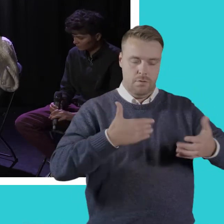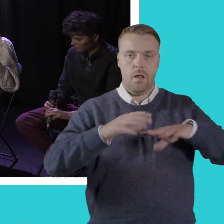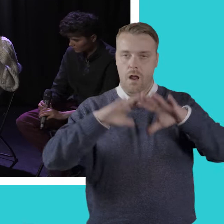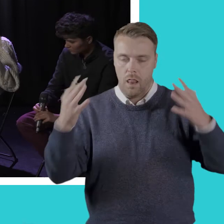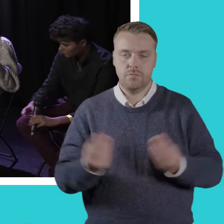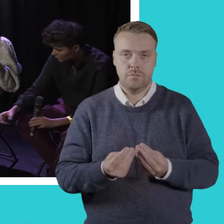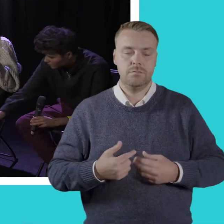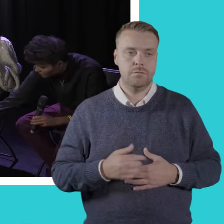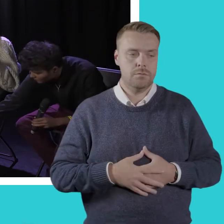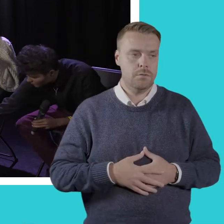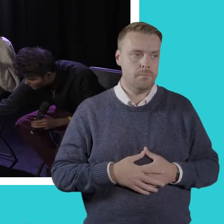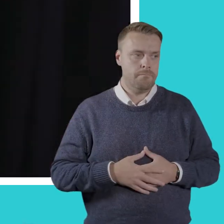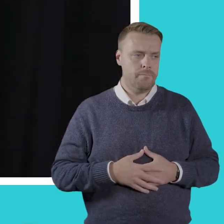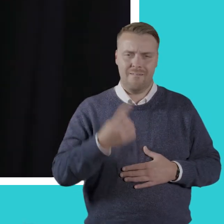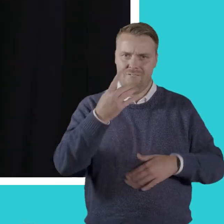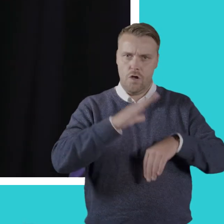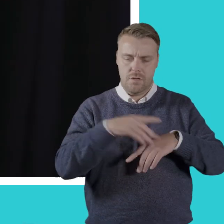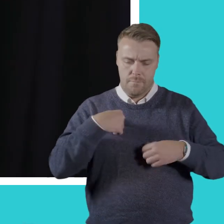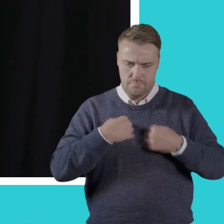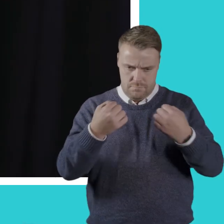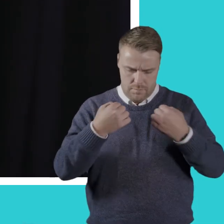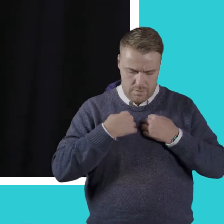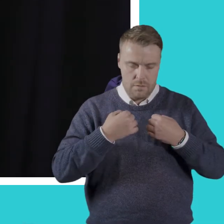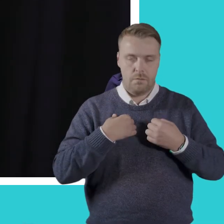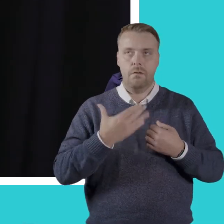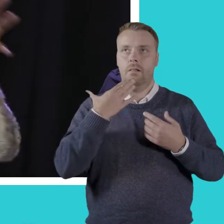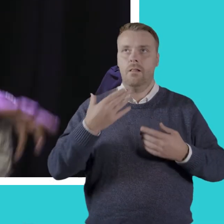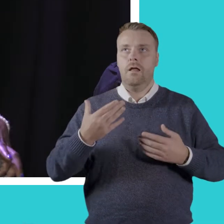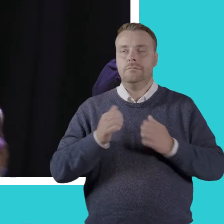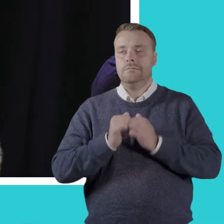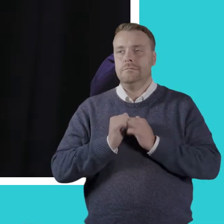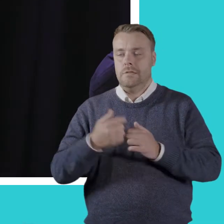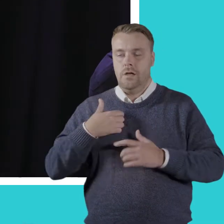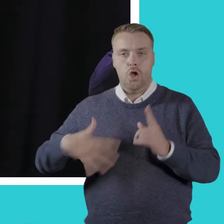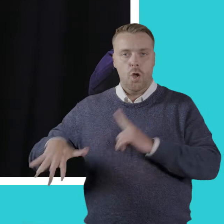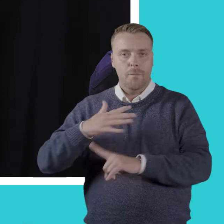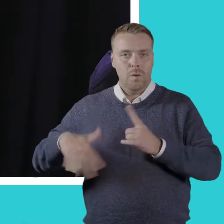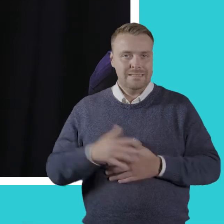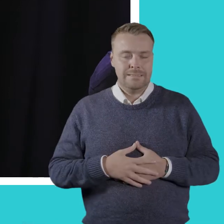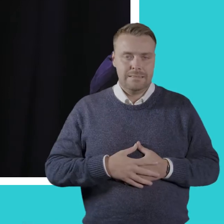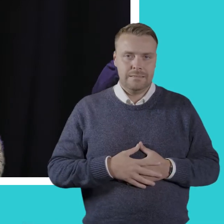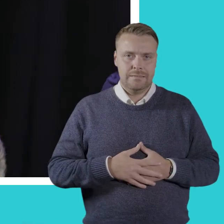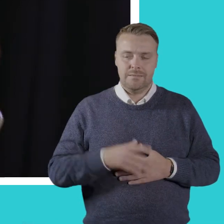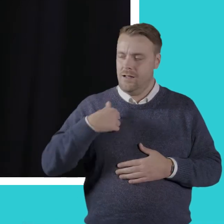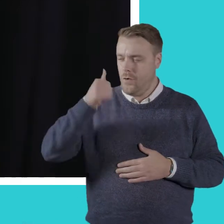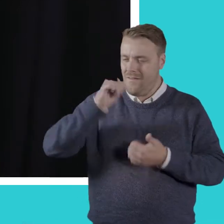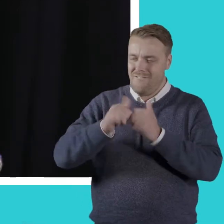for the first time reflecting thinking oh my god I'm so glad I have the community. I have I think my friends are also doing really cool things like professional contacts and I just suddenly felt